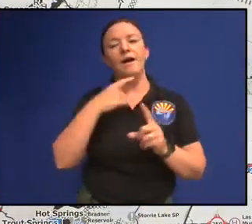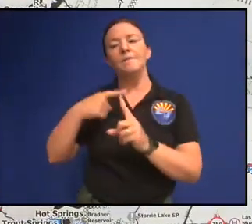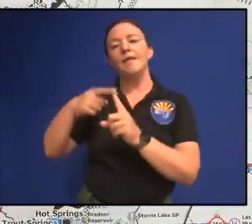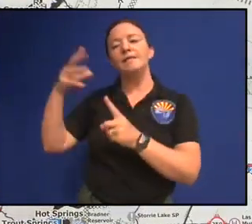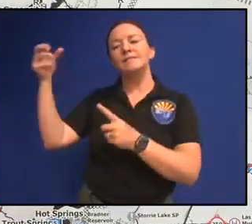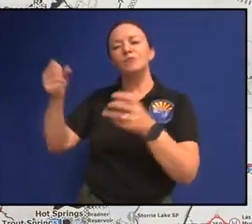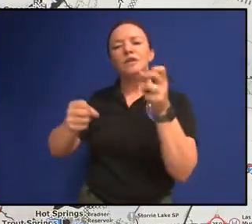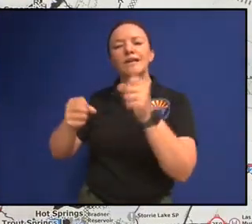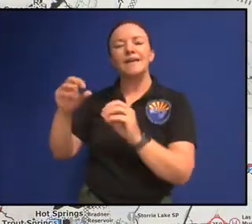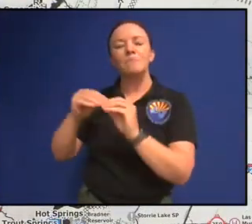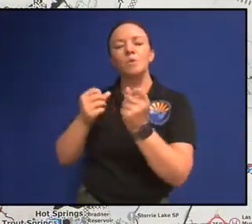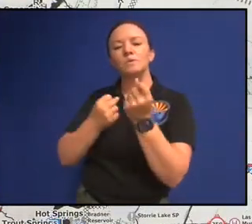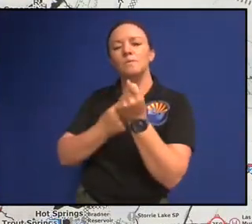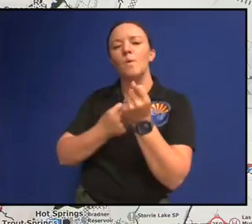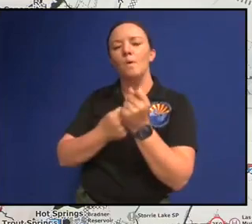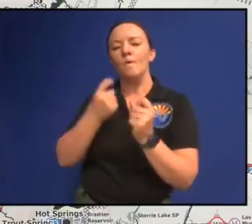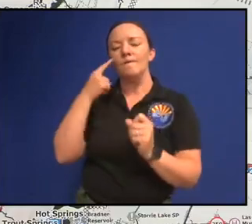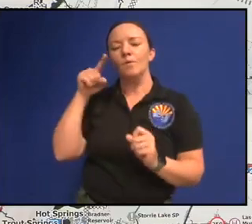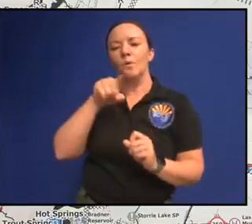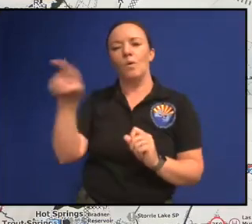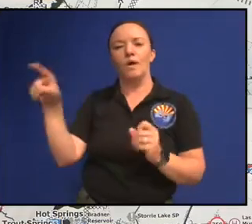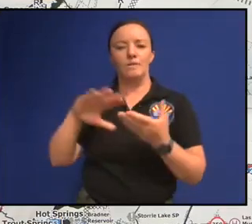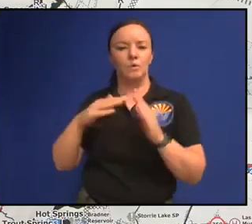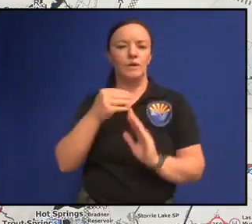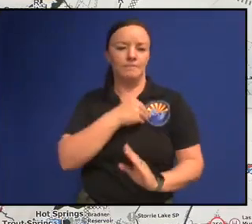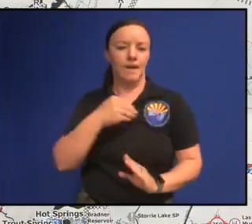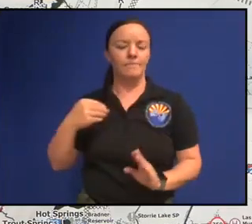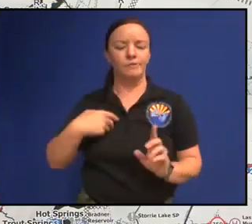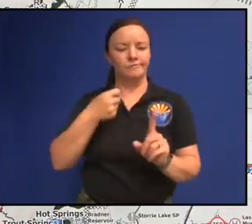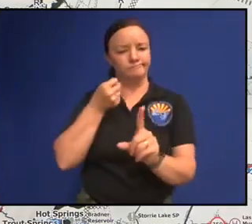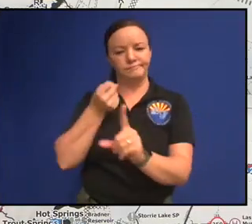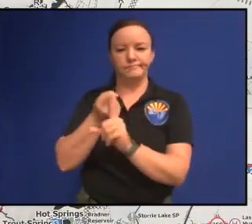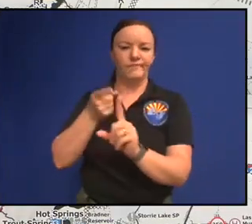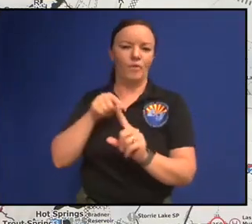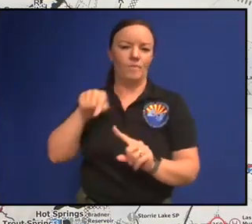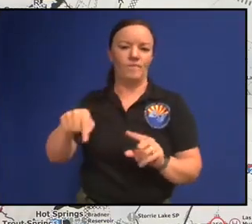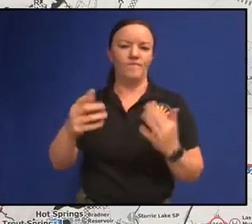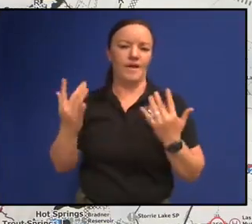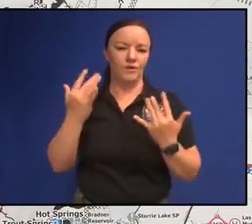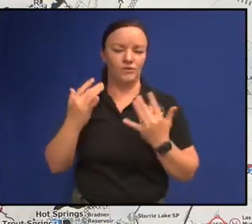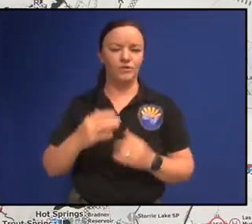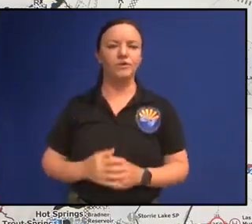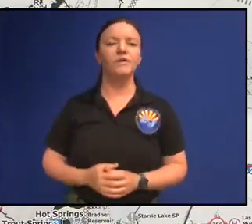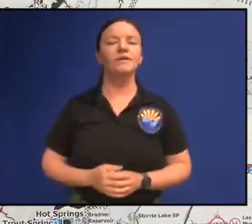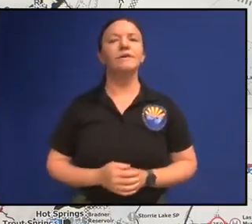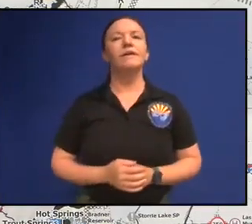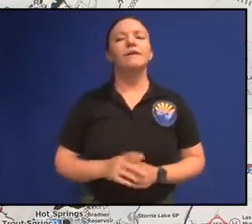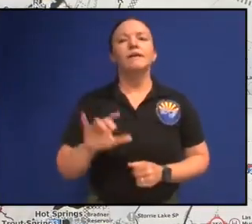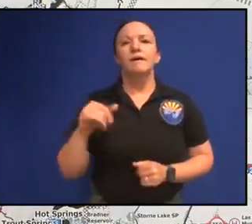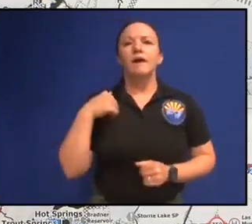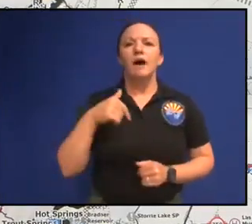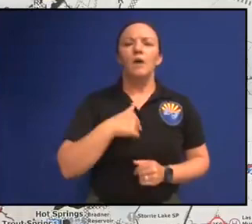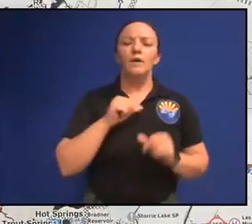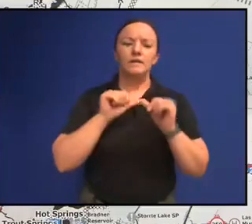DEVELOPING, AND WE ARE GETTING A LOT MORE -- LIKE I HAVE BEEN TELLING YOU -- A LOT MORE BOOTS ON THE